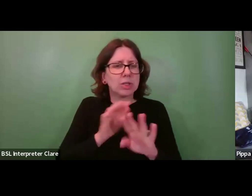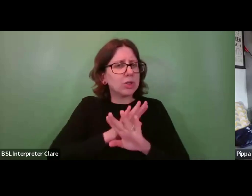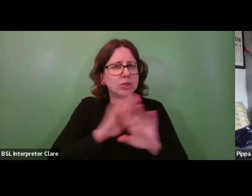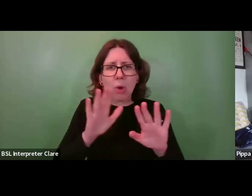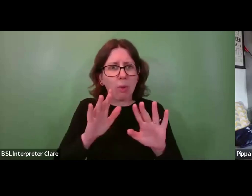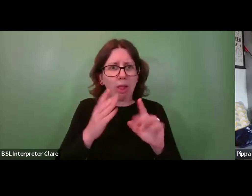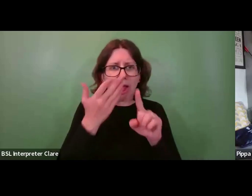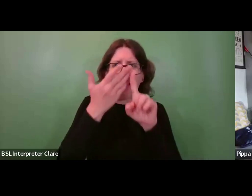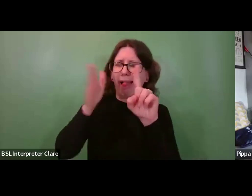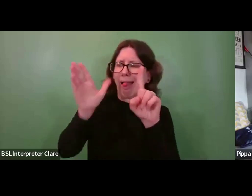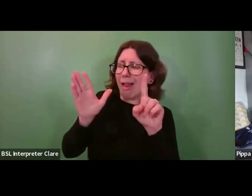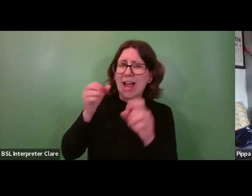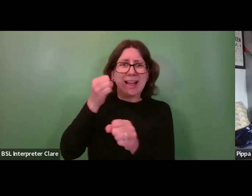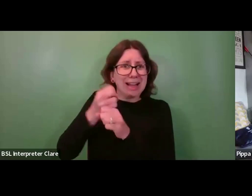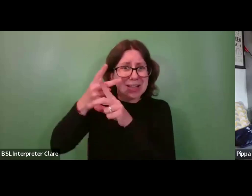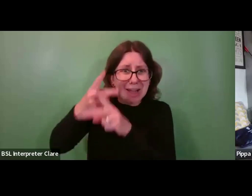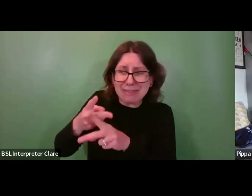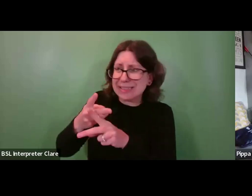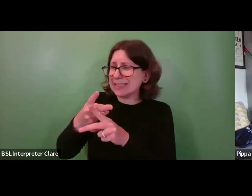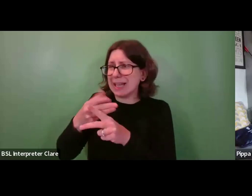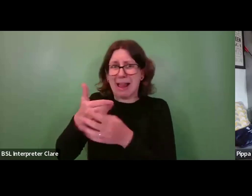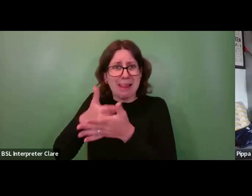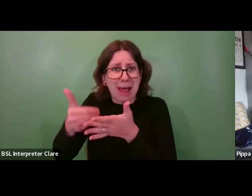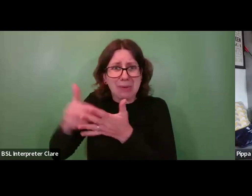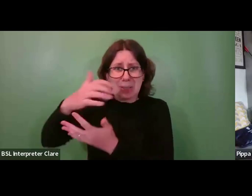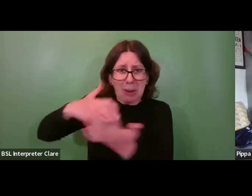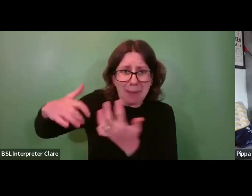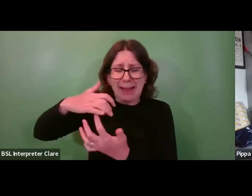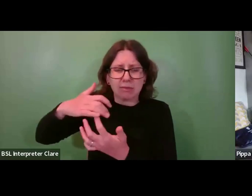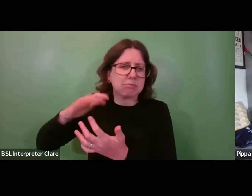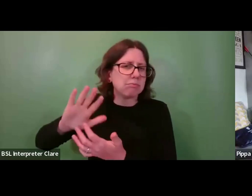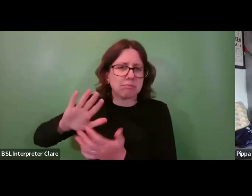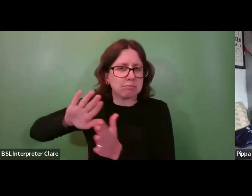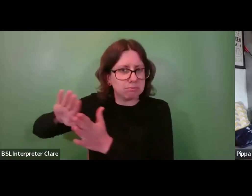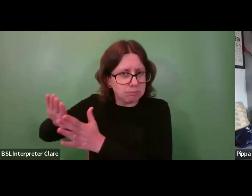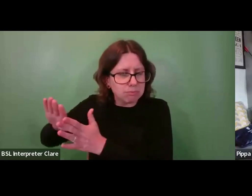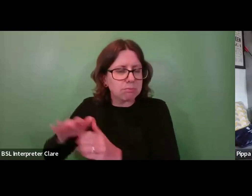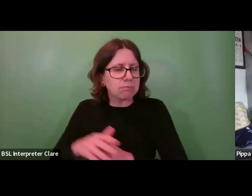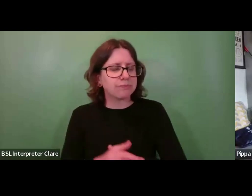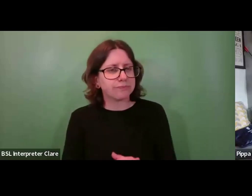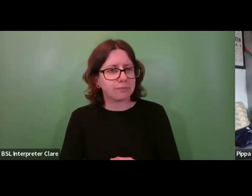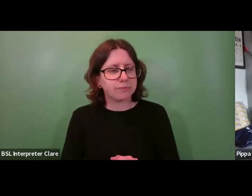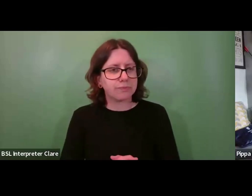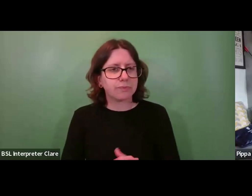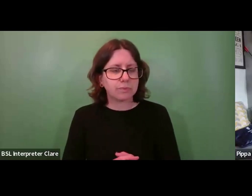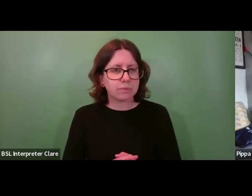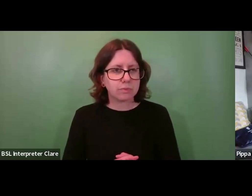of governance speak. And I think that takes me to something around the application